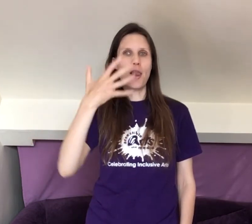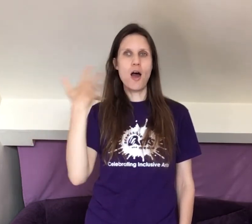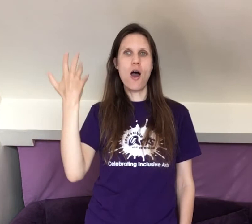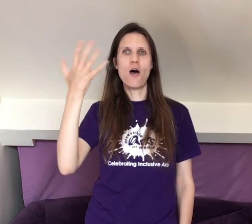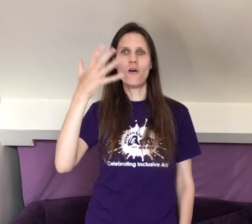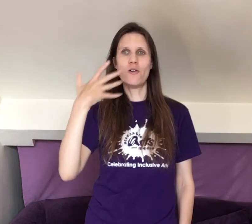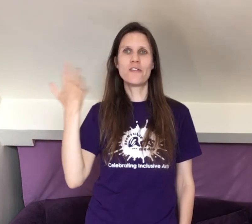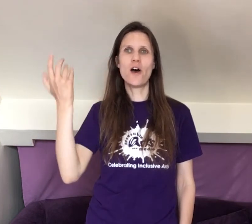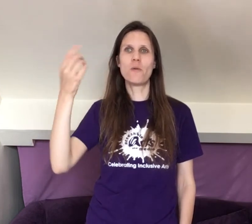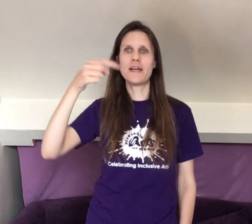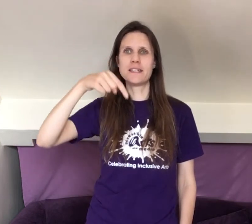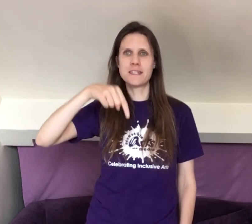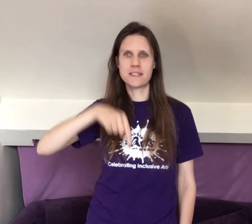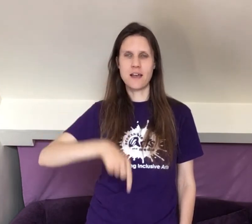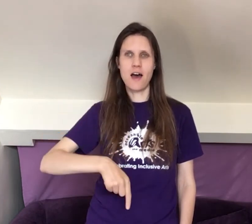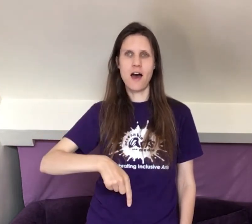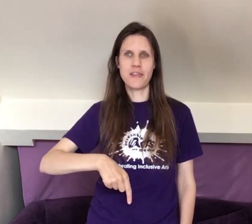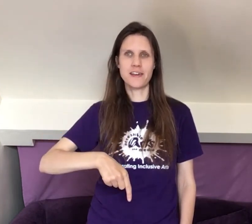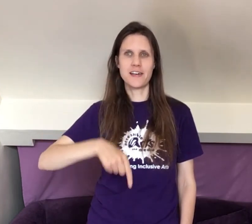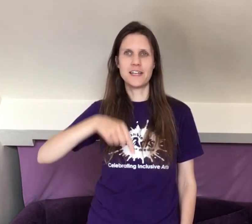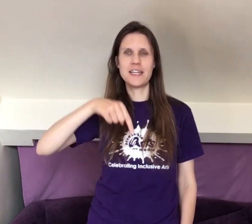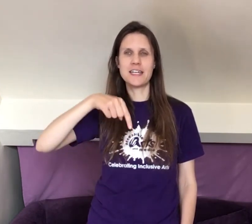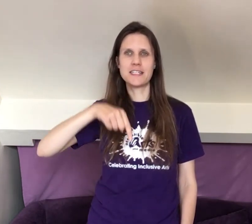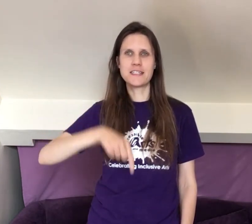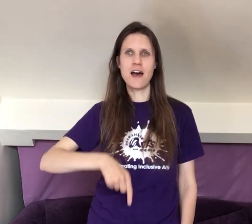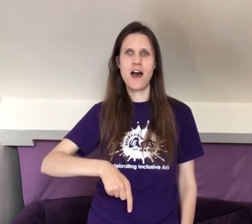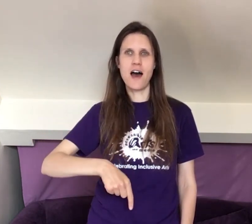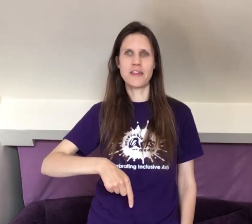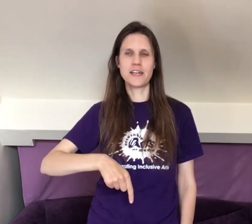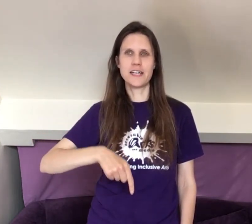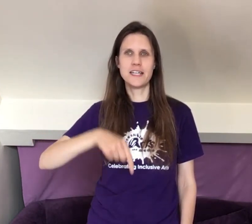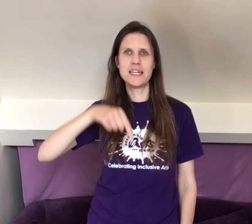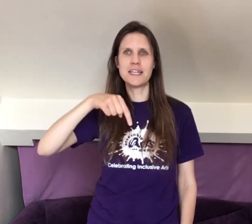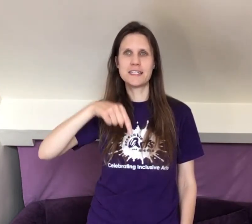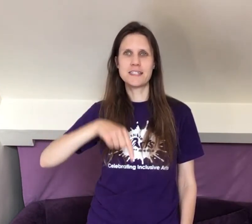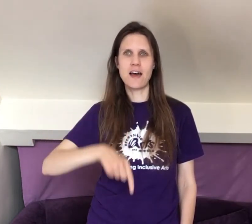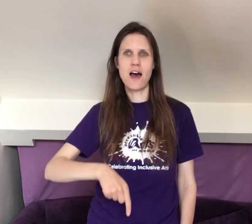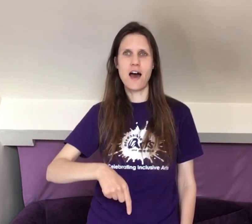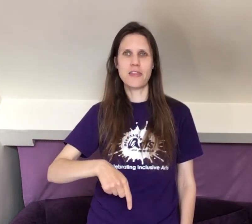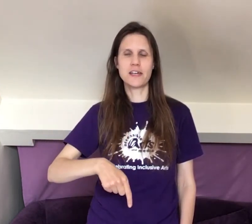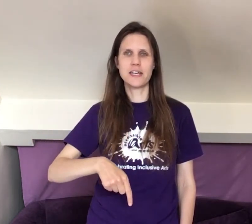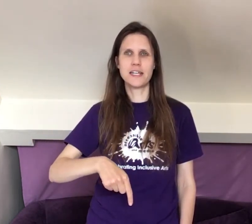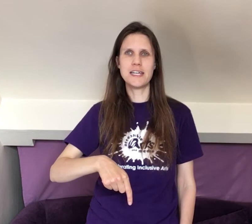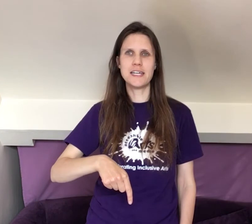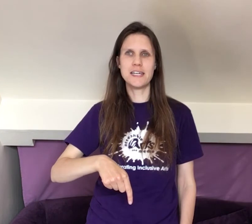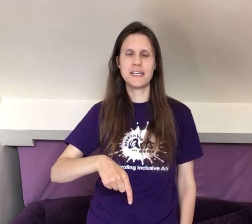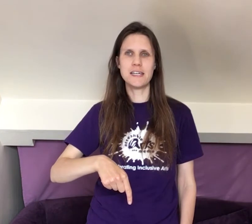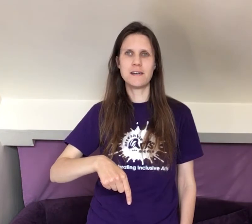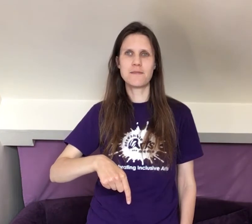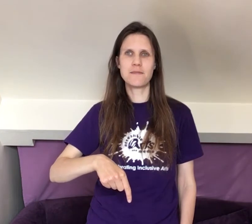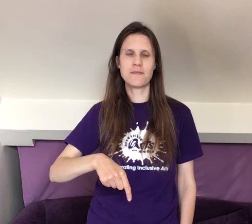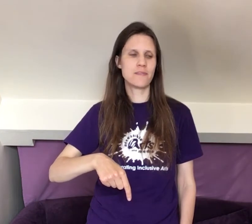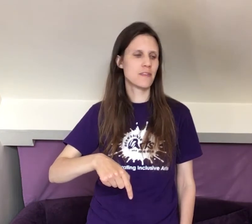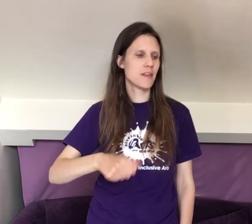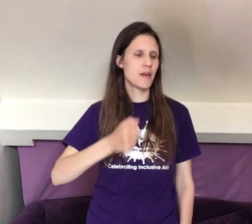Blow the wind southerly, southerly, southerly.